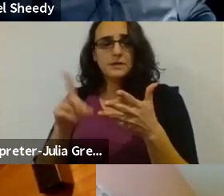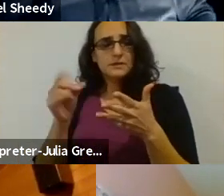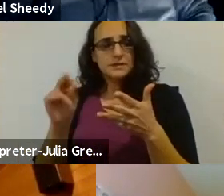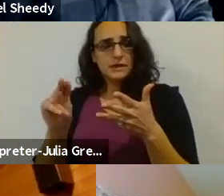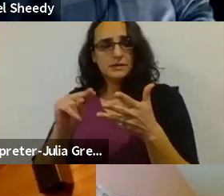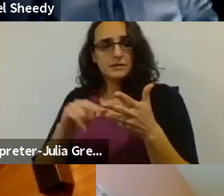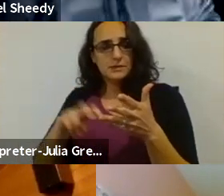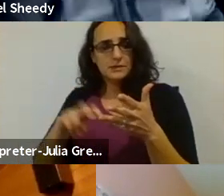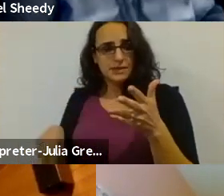Carolyn Gallagher: And I am. Uh, yeah.